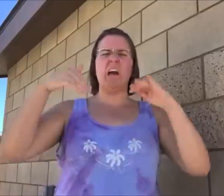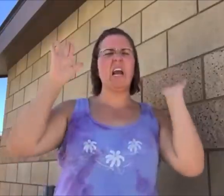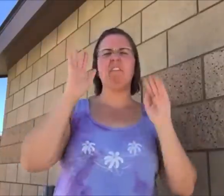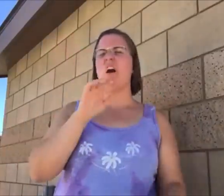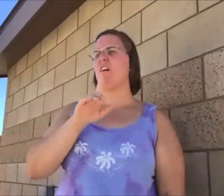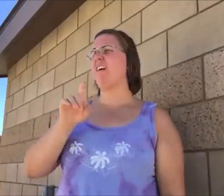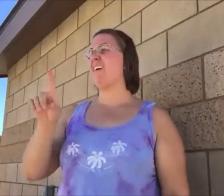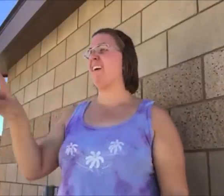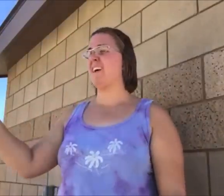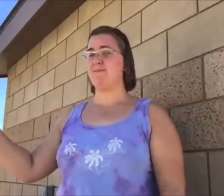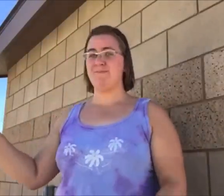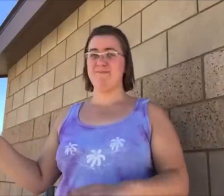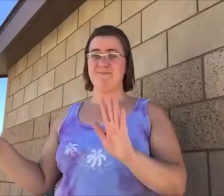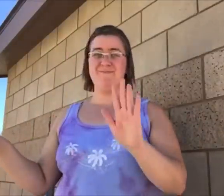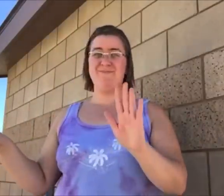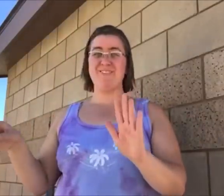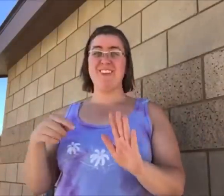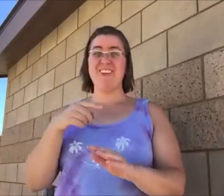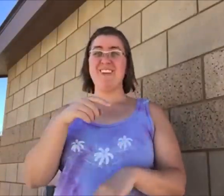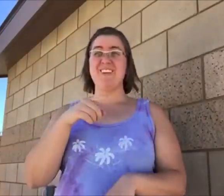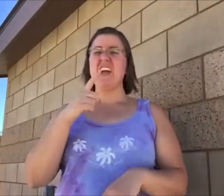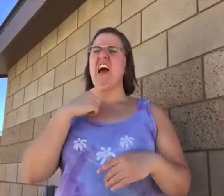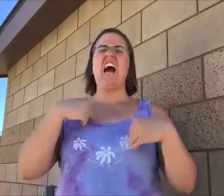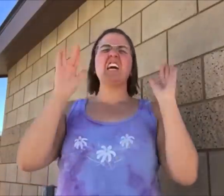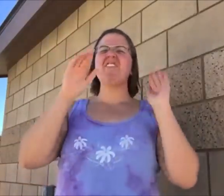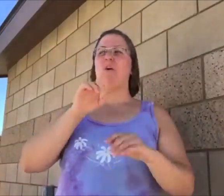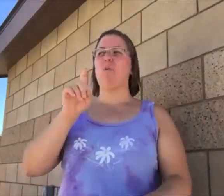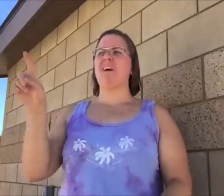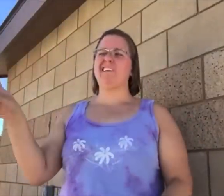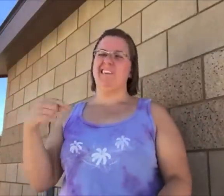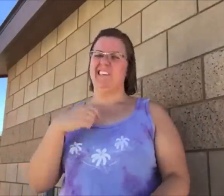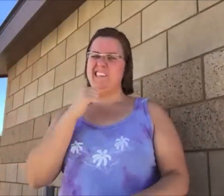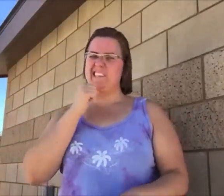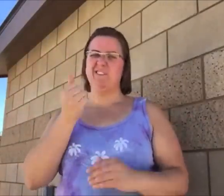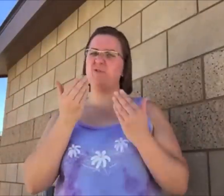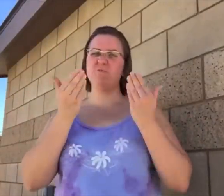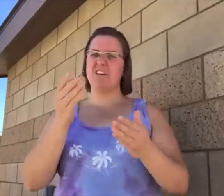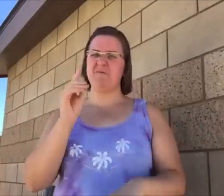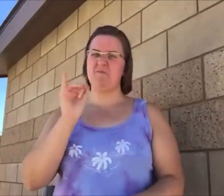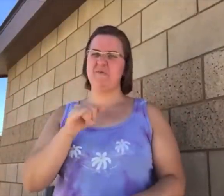walks out of class proclaiming "I give up!'? Yeah, you might not want to do that :)